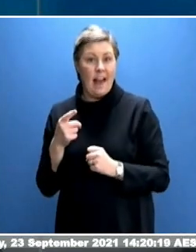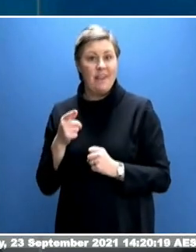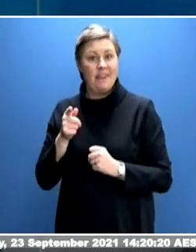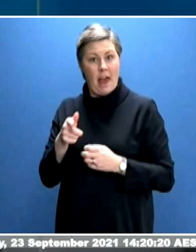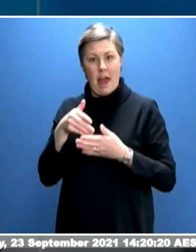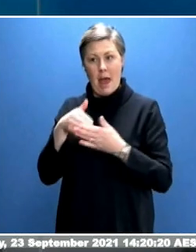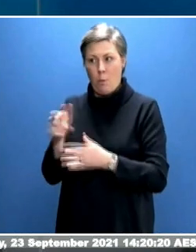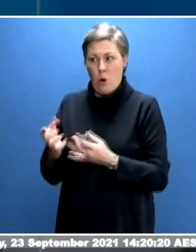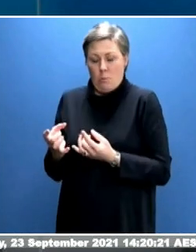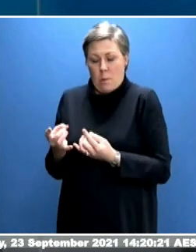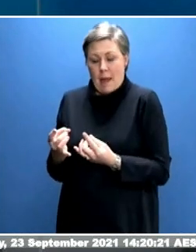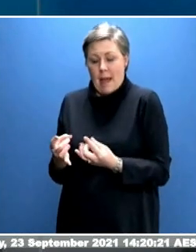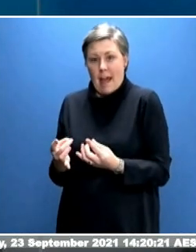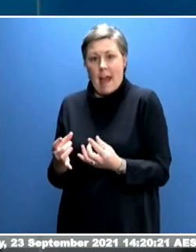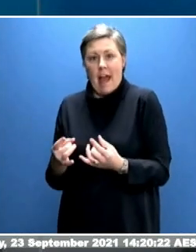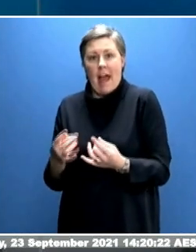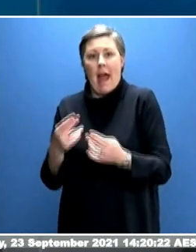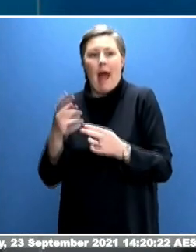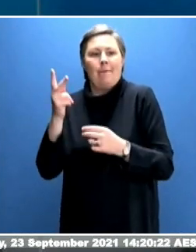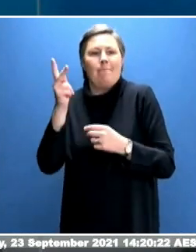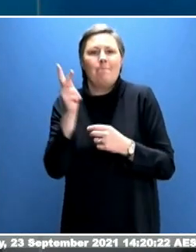back to reintegration in the community.